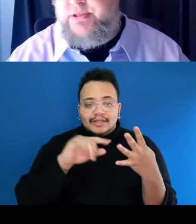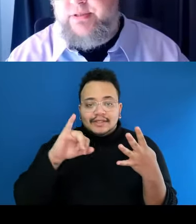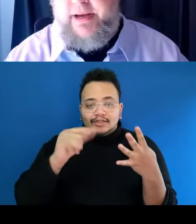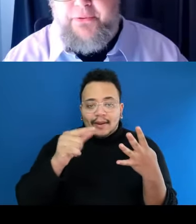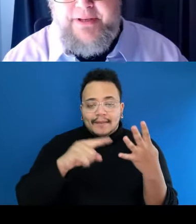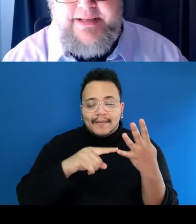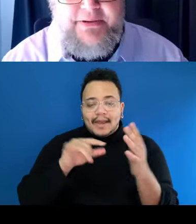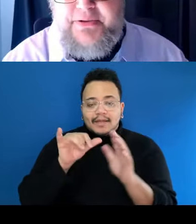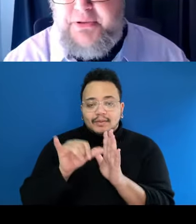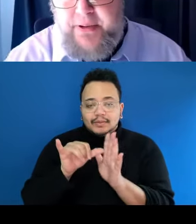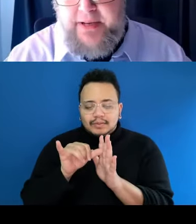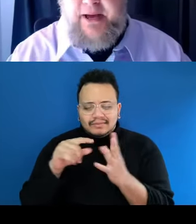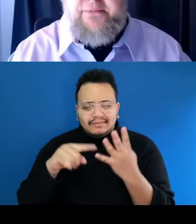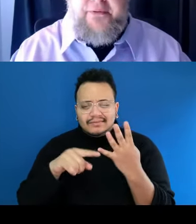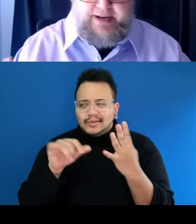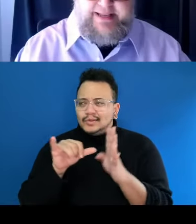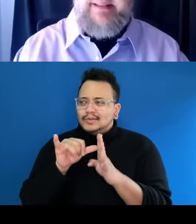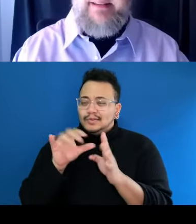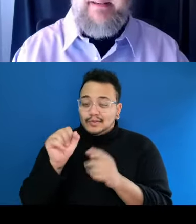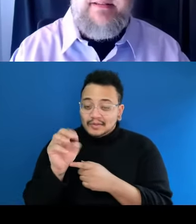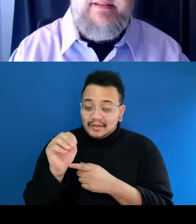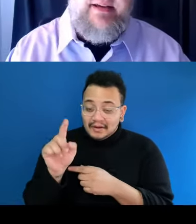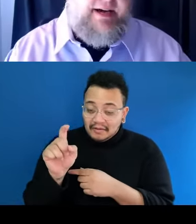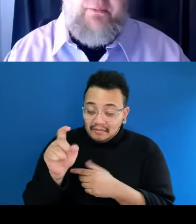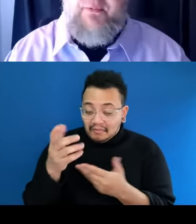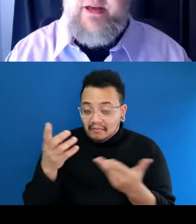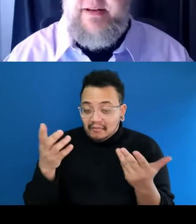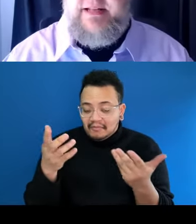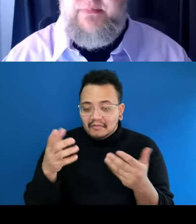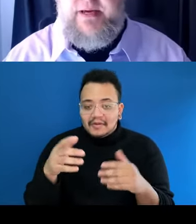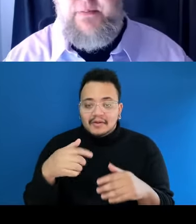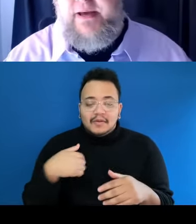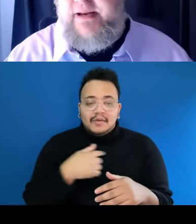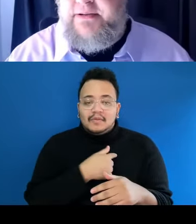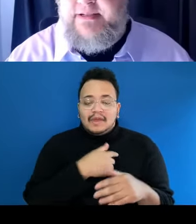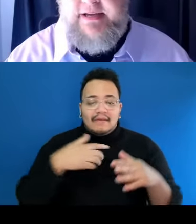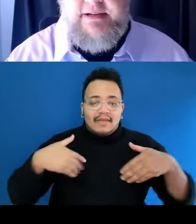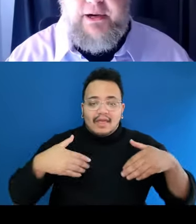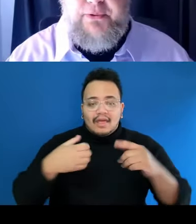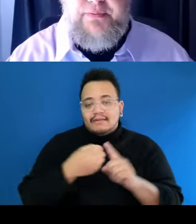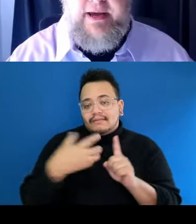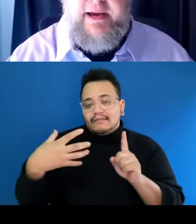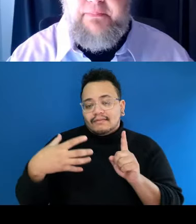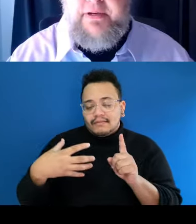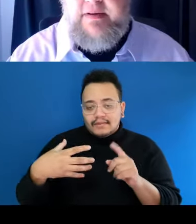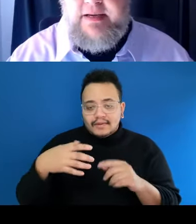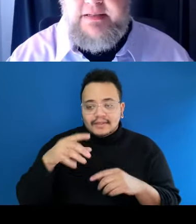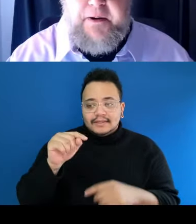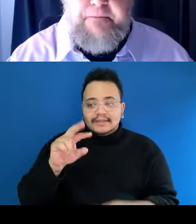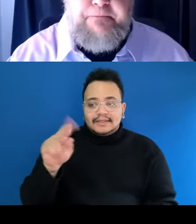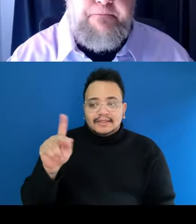which I don't really consider a social media platform, but I guess it is, we have not expanded out to TikTok, which may happen in the next year.